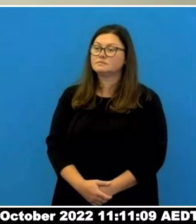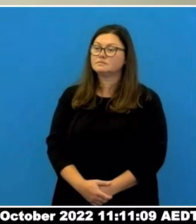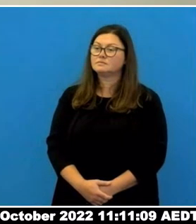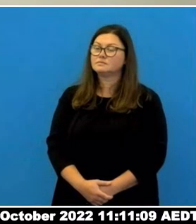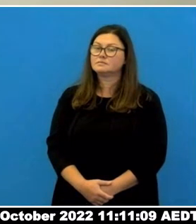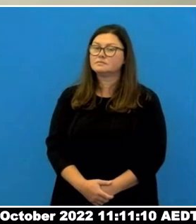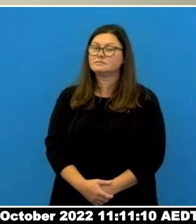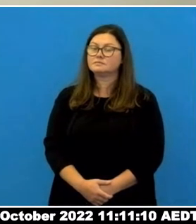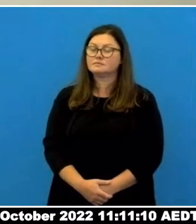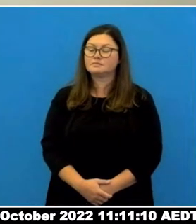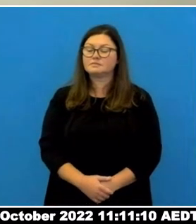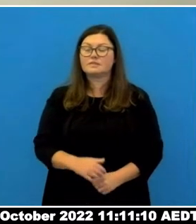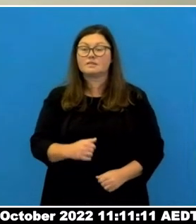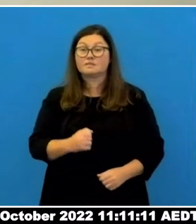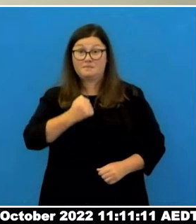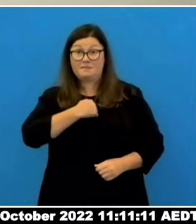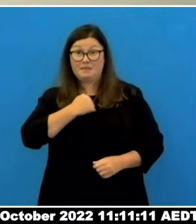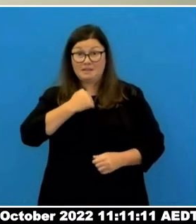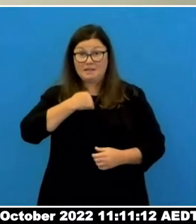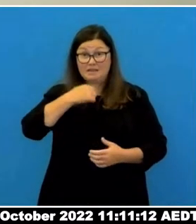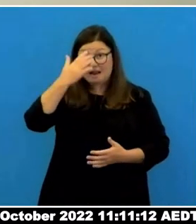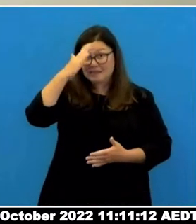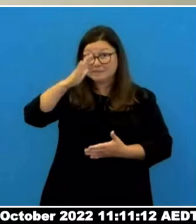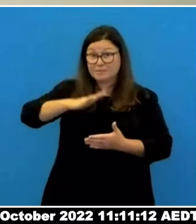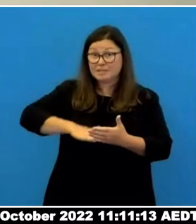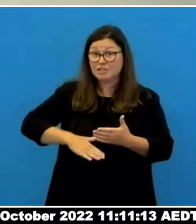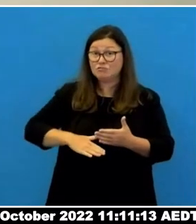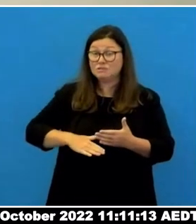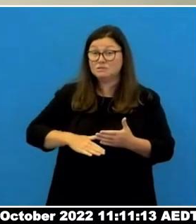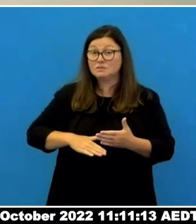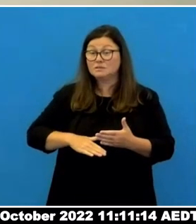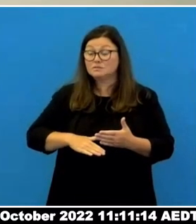My experience is that the word humanity is absent in Australia.